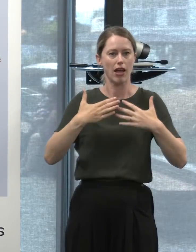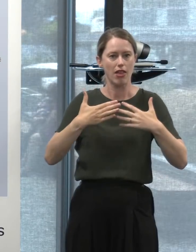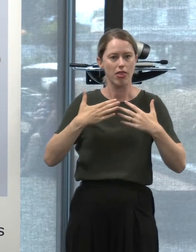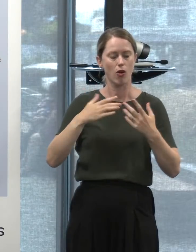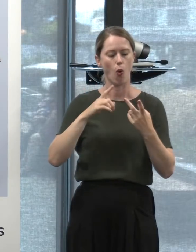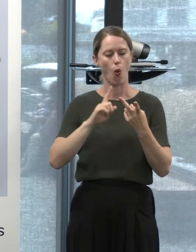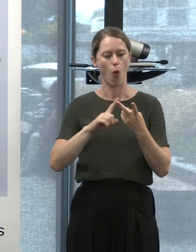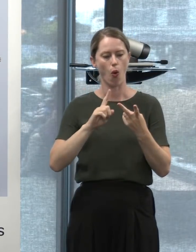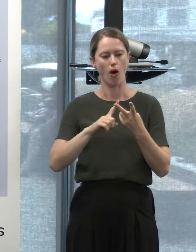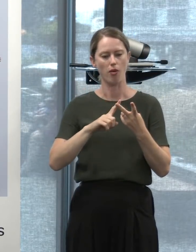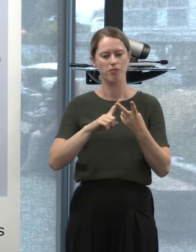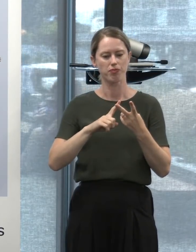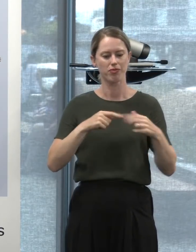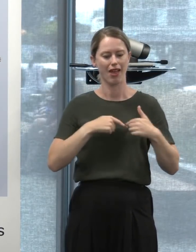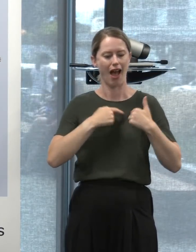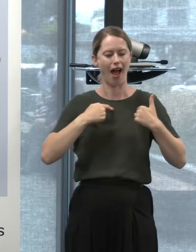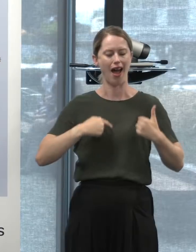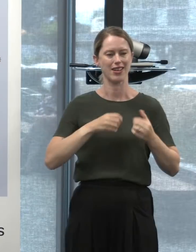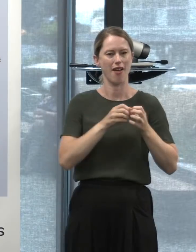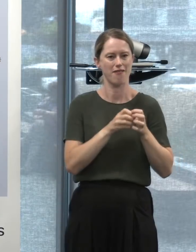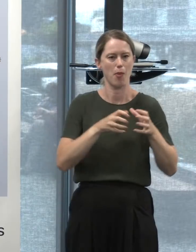of those rare but serious side